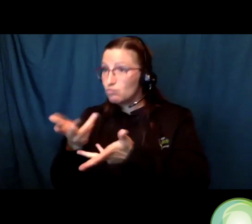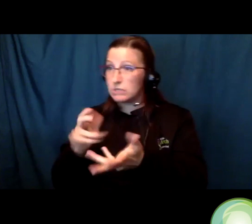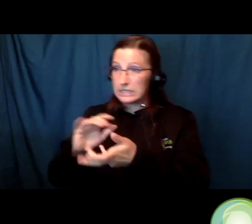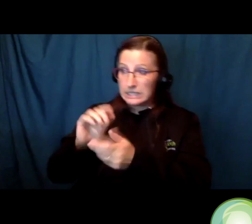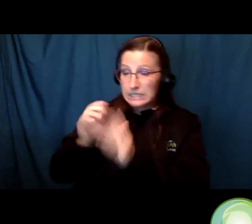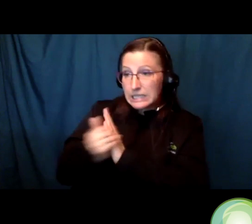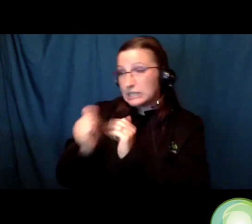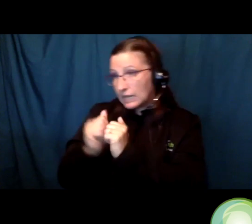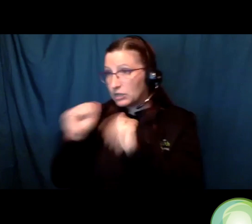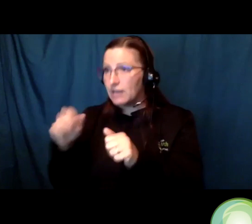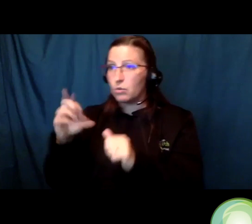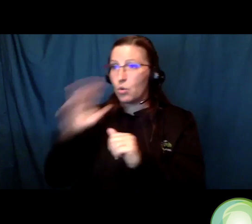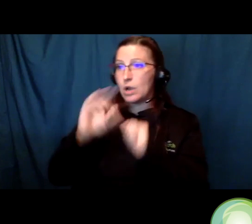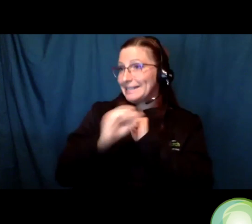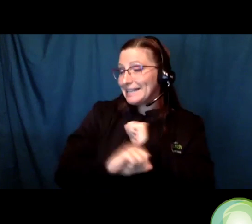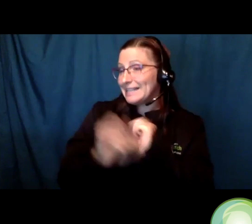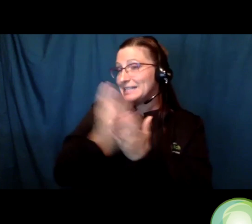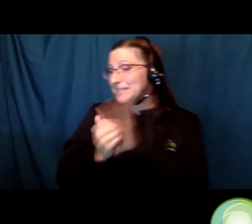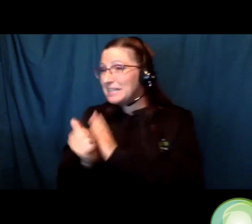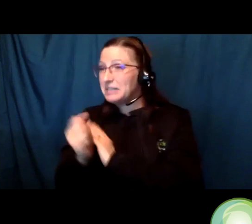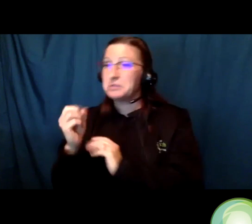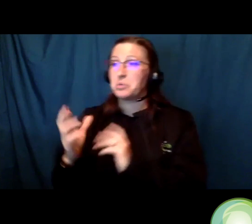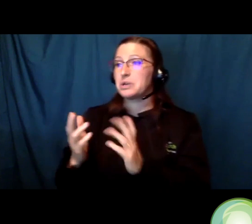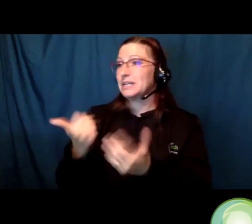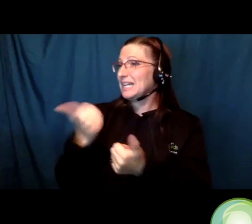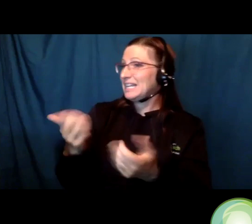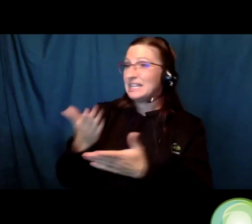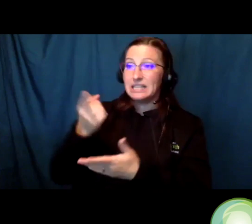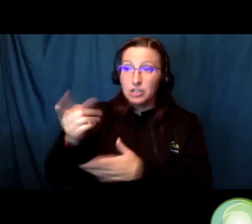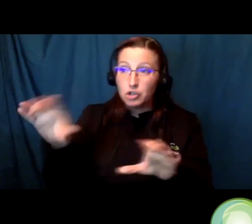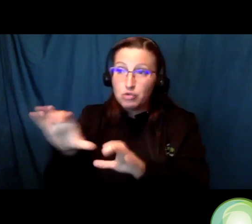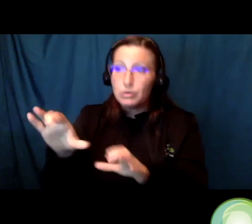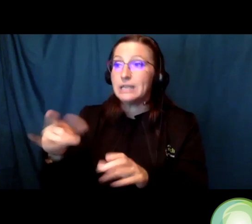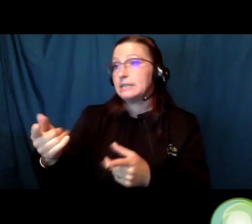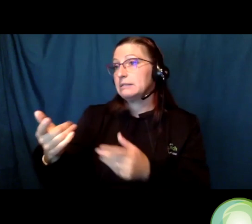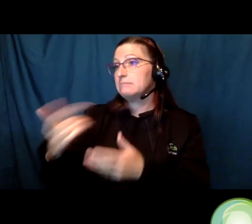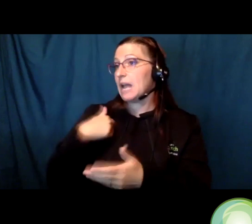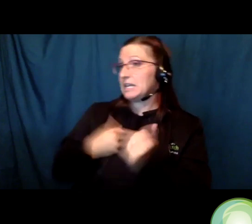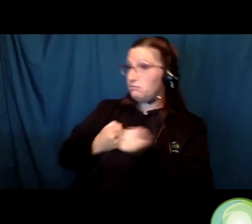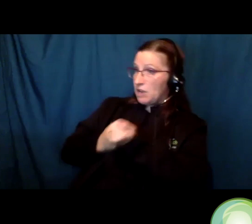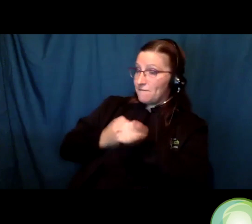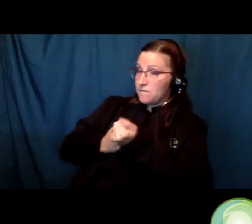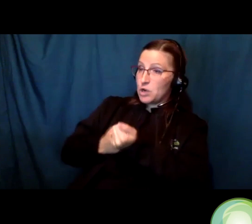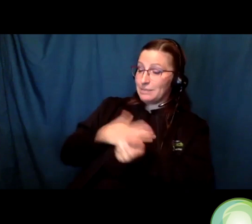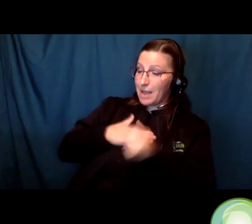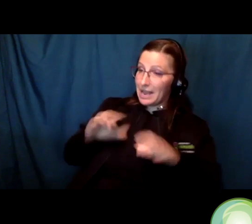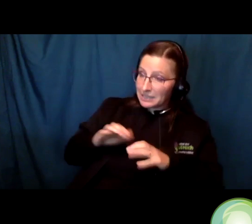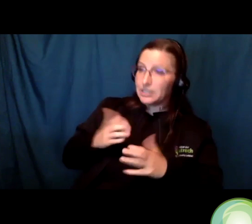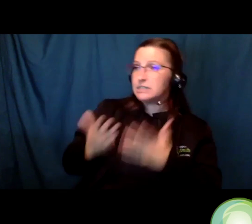to extend some skills or is there anything that you're doing that I can reinforce in my activities?